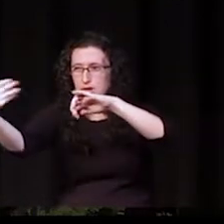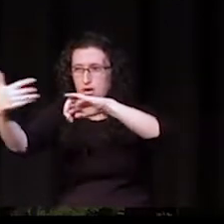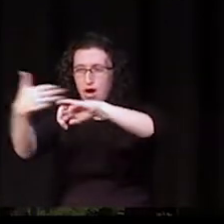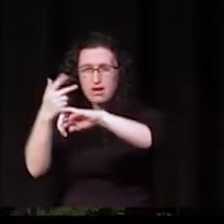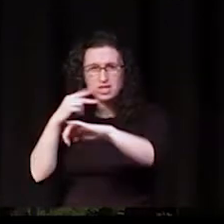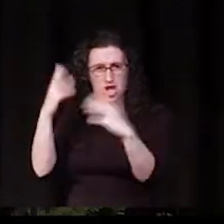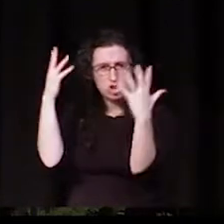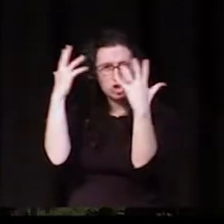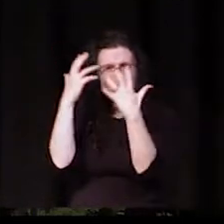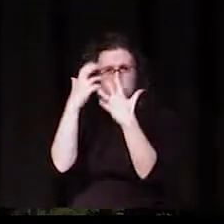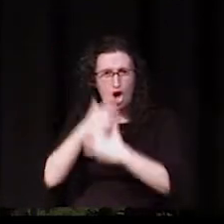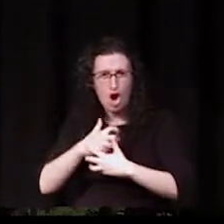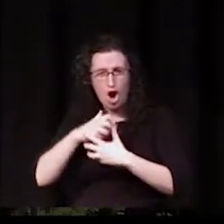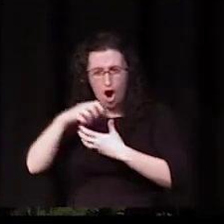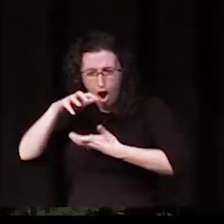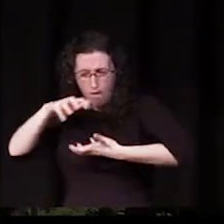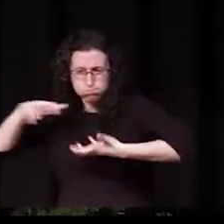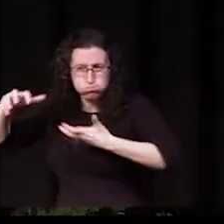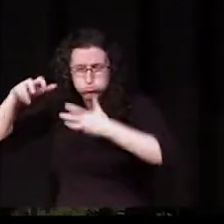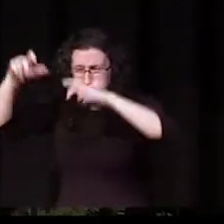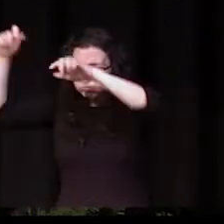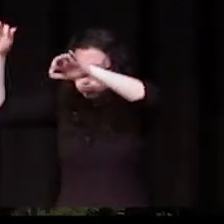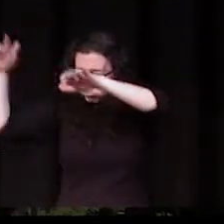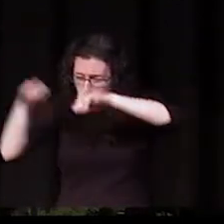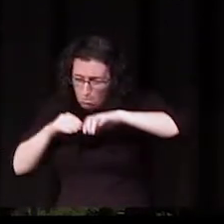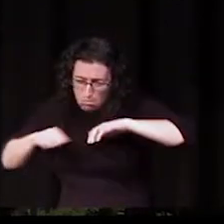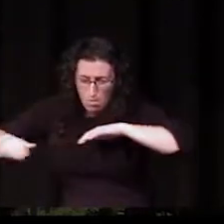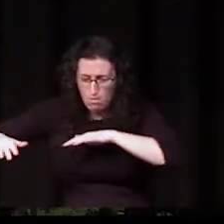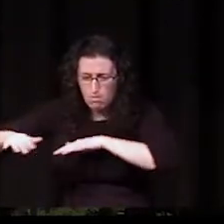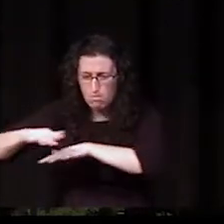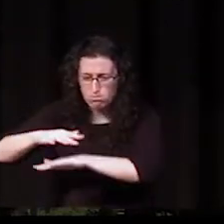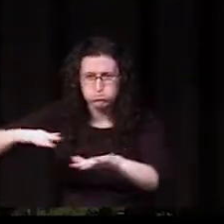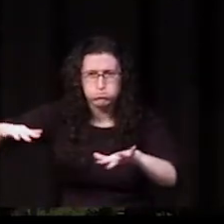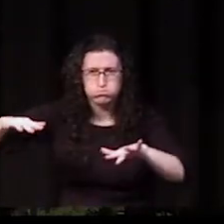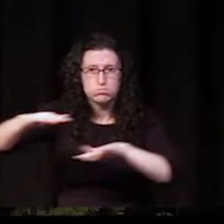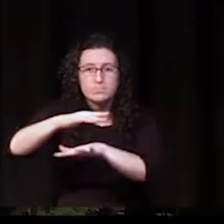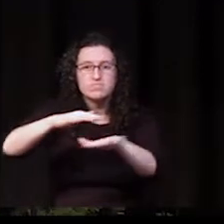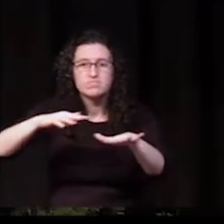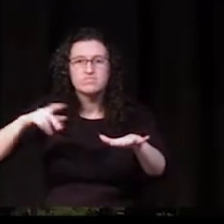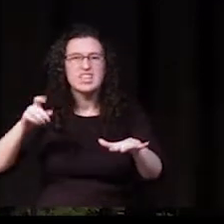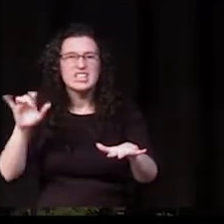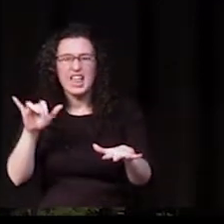it came through, and sunk and spread over the ground. With the fog came a dragon-like beast who quickly